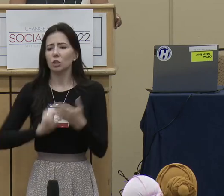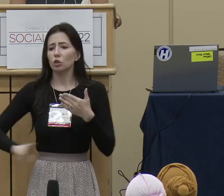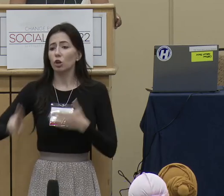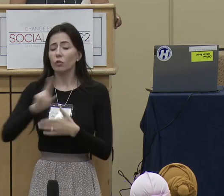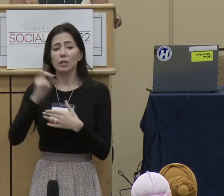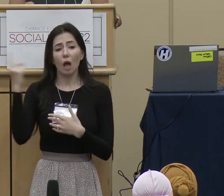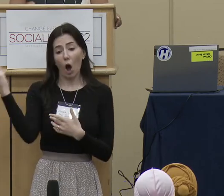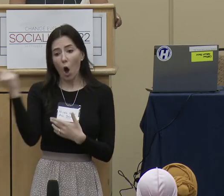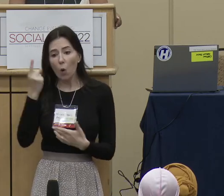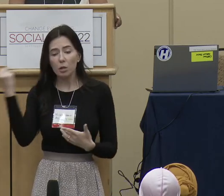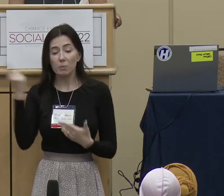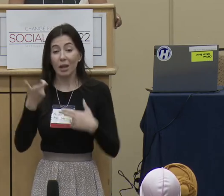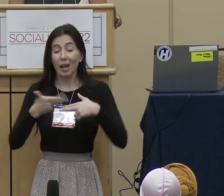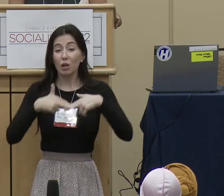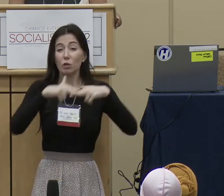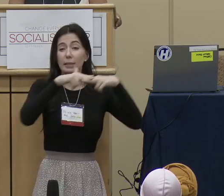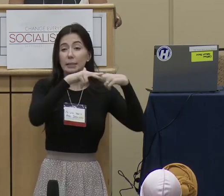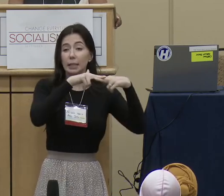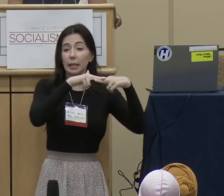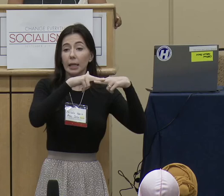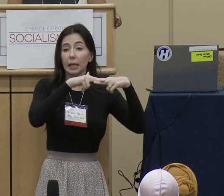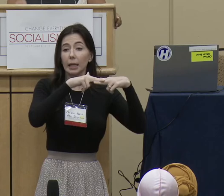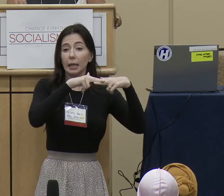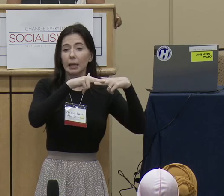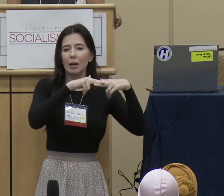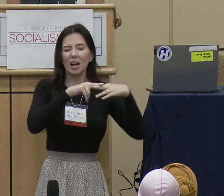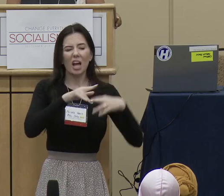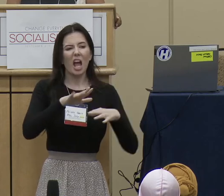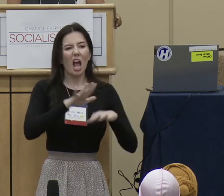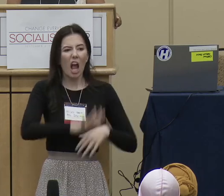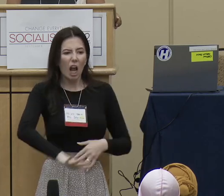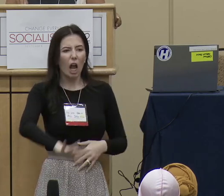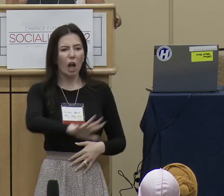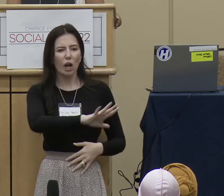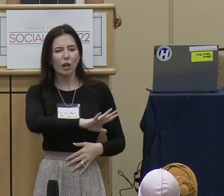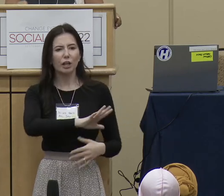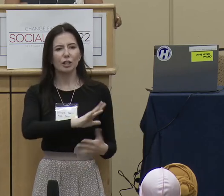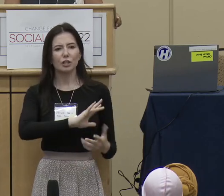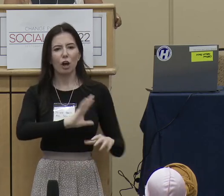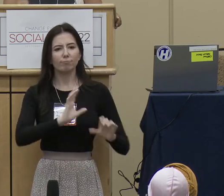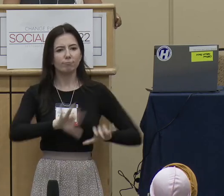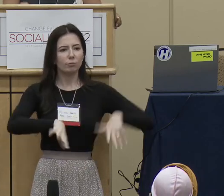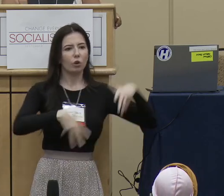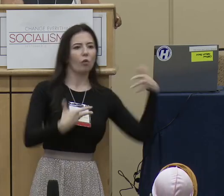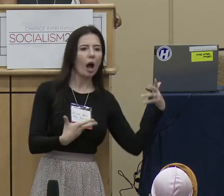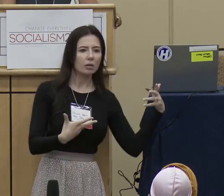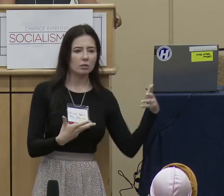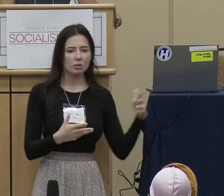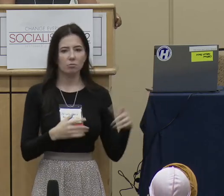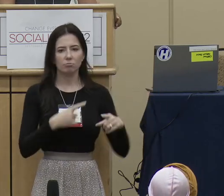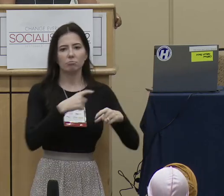university campuses. And universities have always been